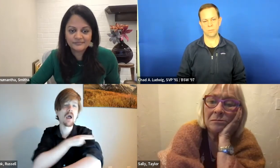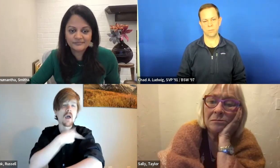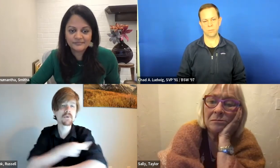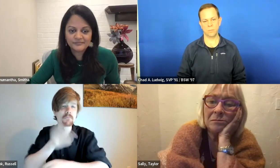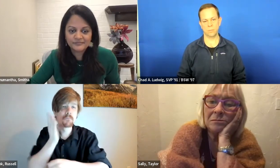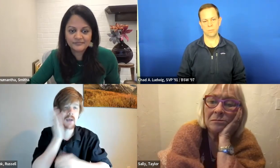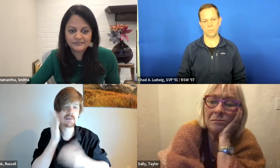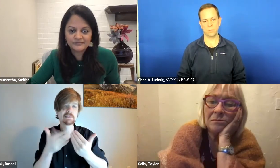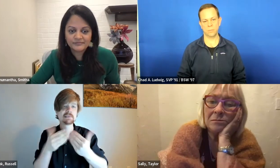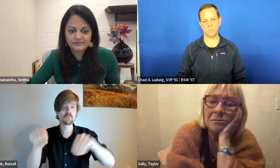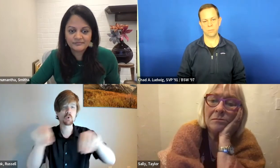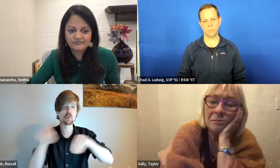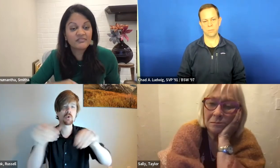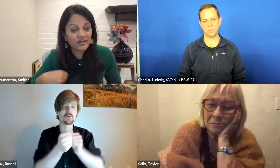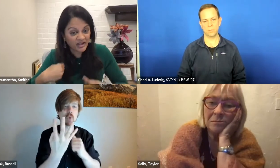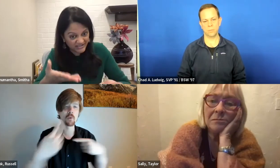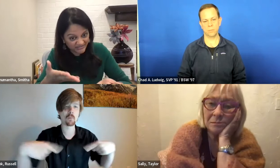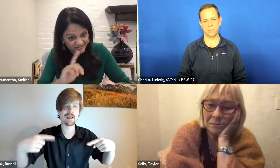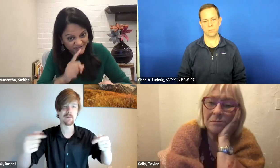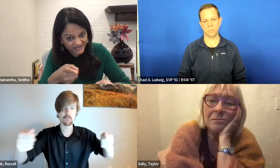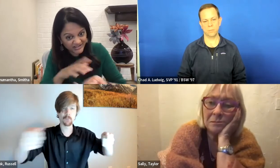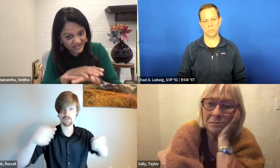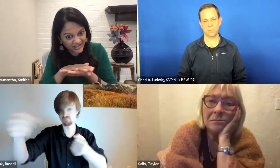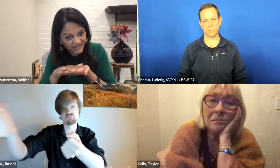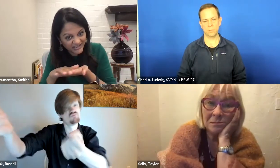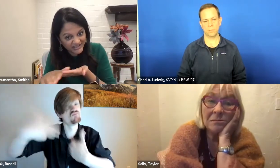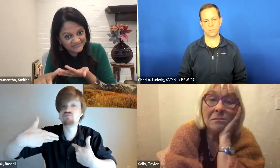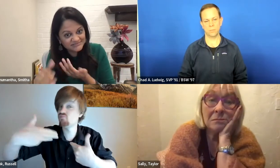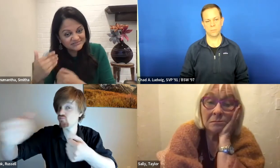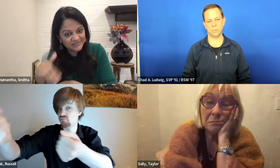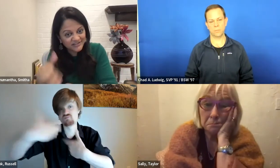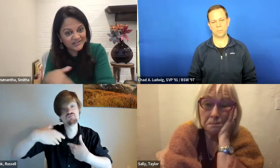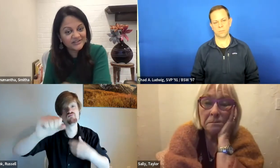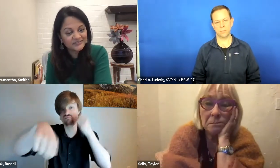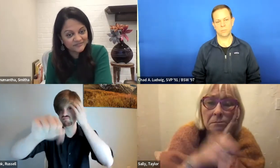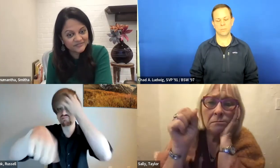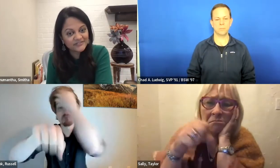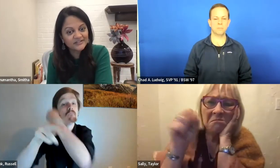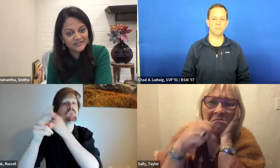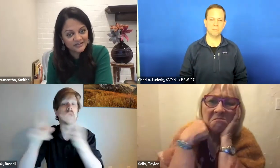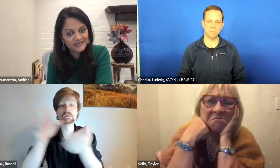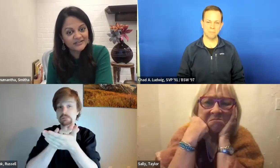and answer our questions. They were able to help us get hospital beds that had 4 wheels. Yep. They brought it right to us.